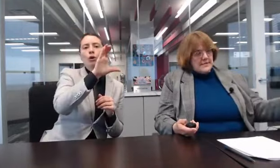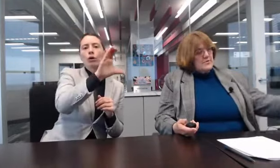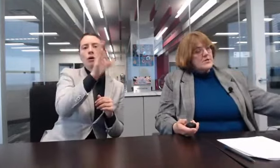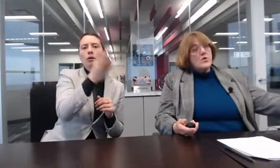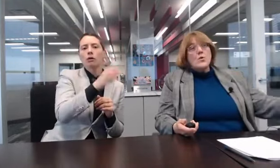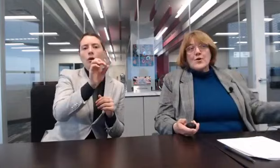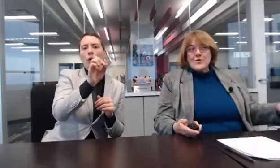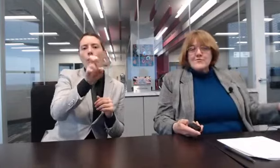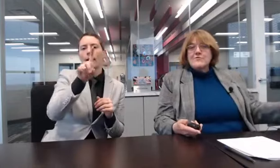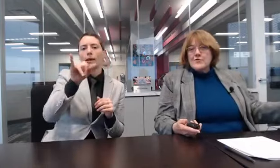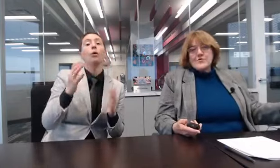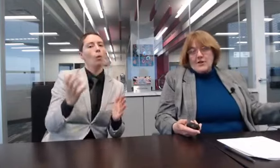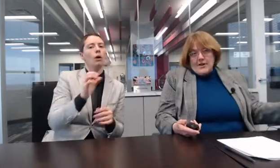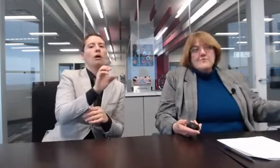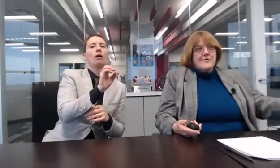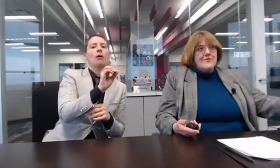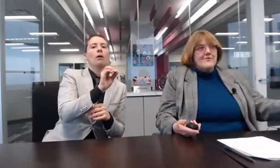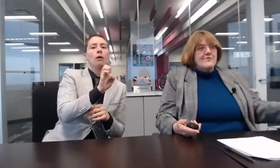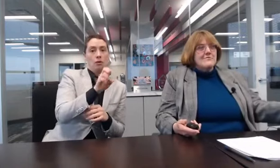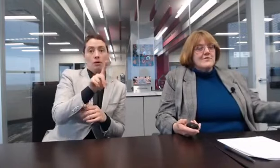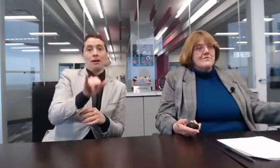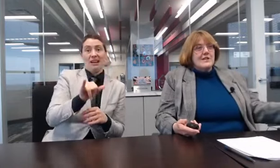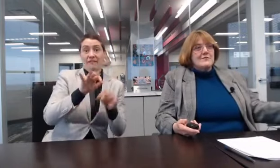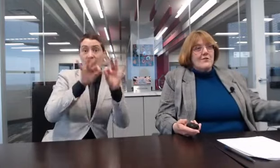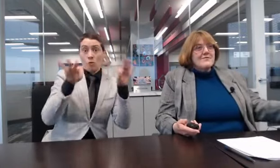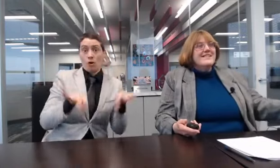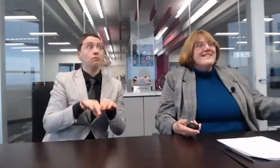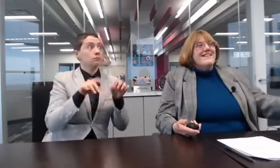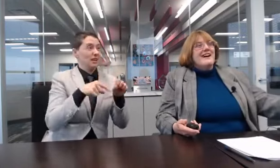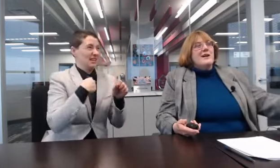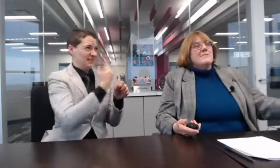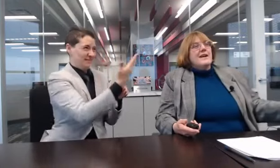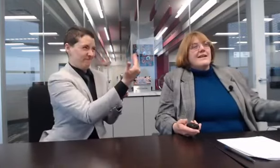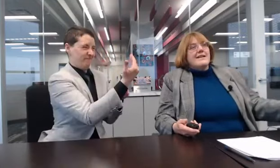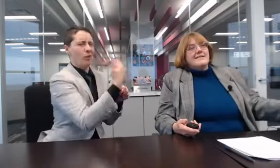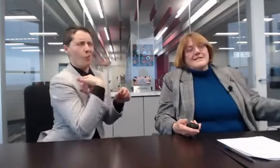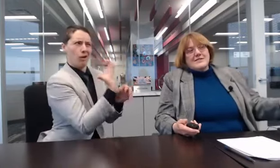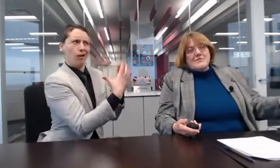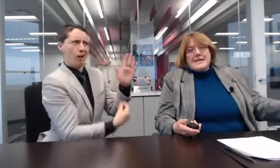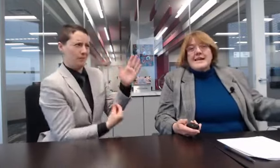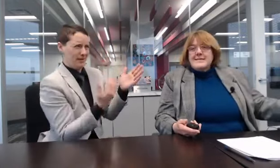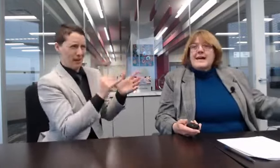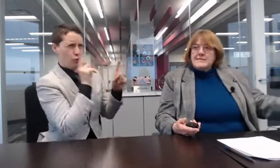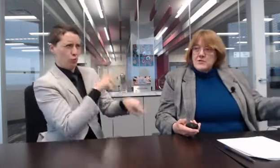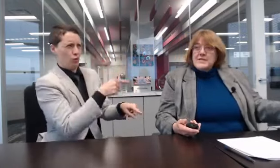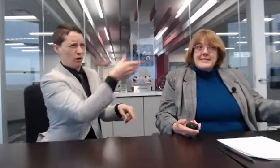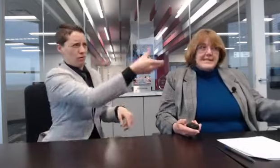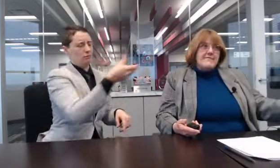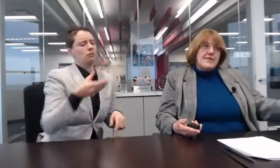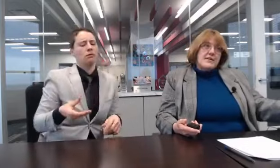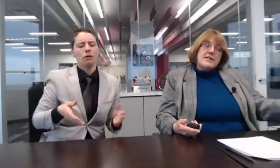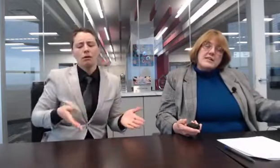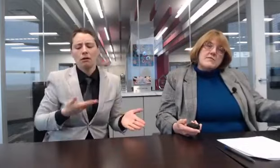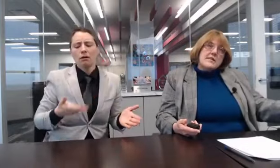to score your child or your adult. And you can get that so you can see very clearly